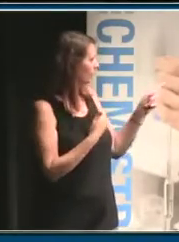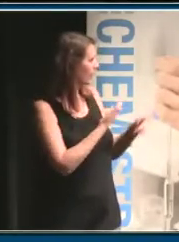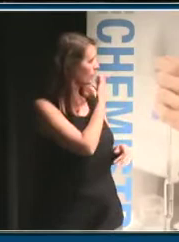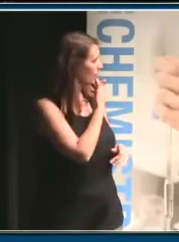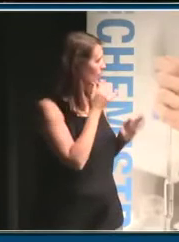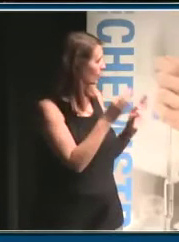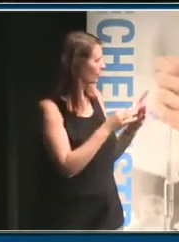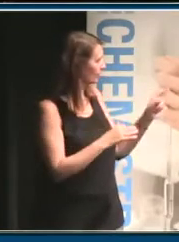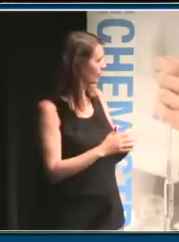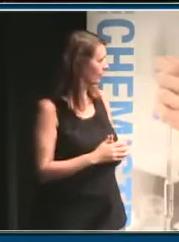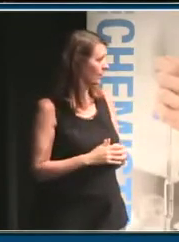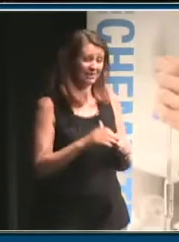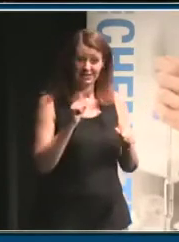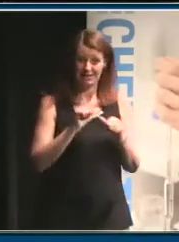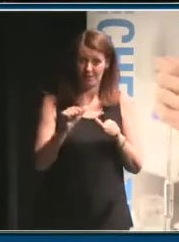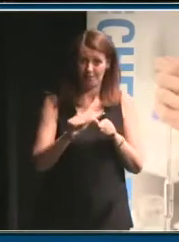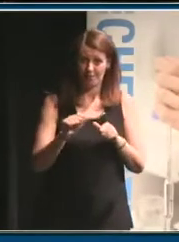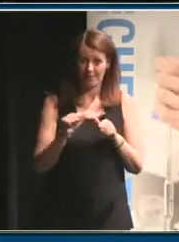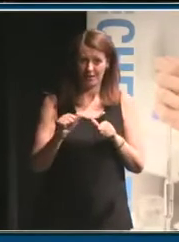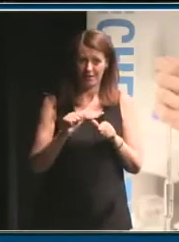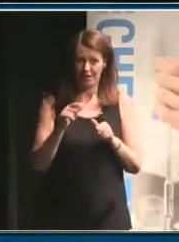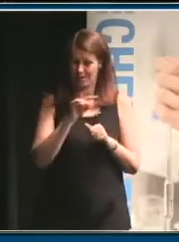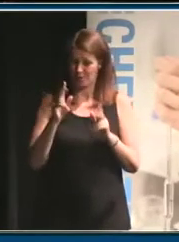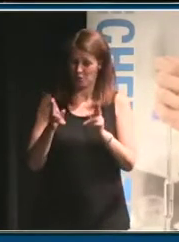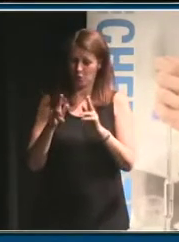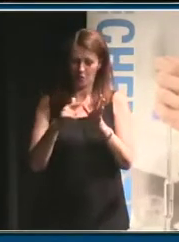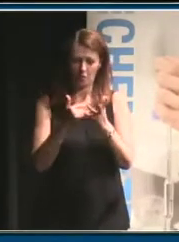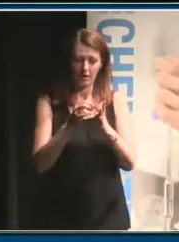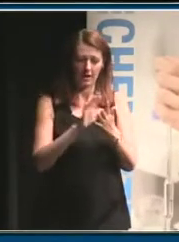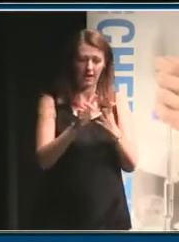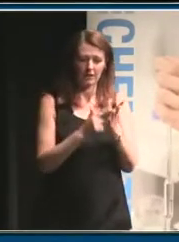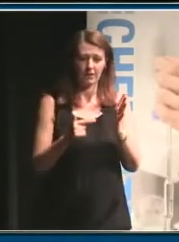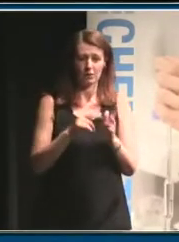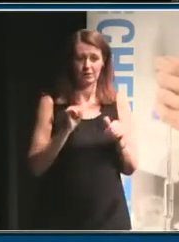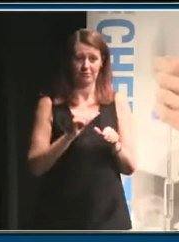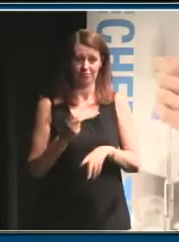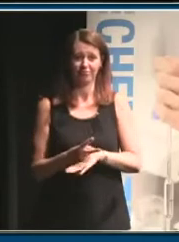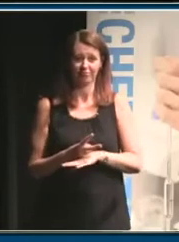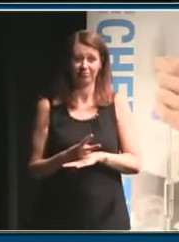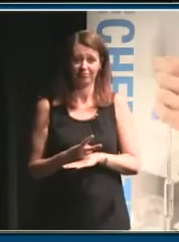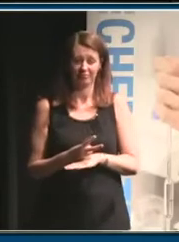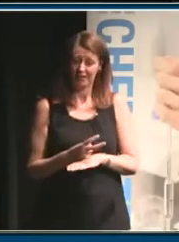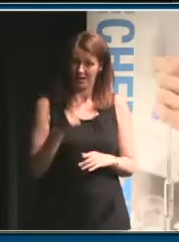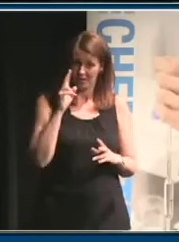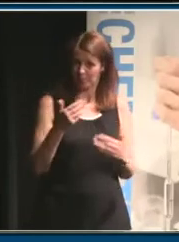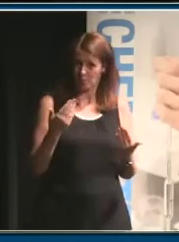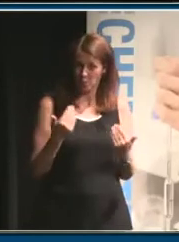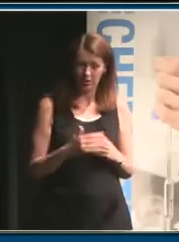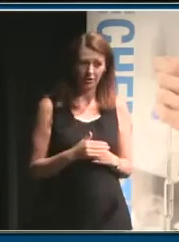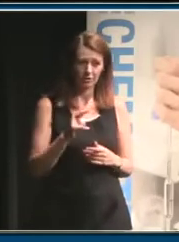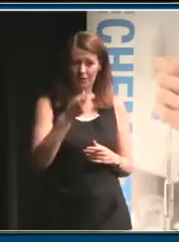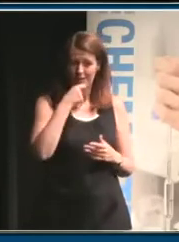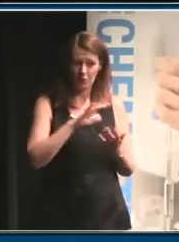It outperforms typical asphalt. It is really, really cool and so within a couple months we